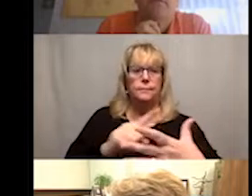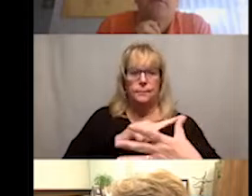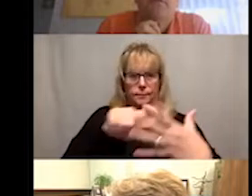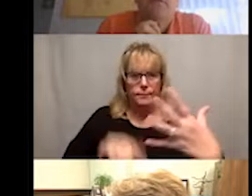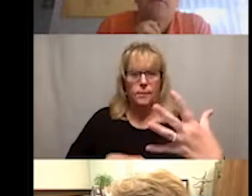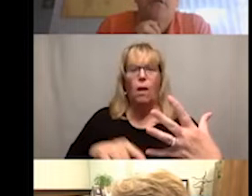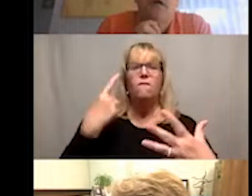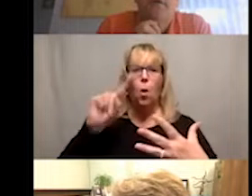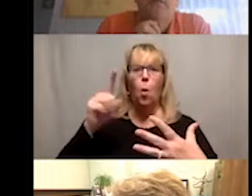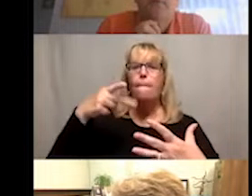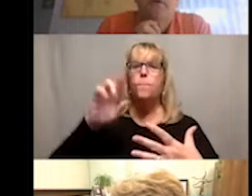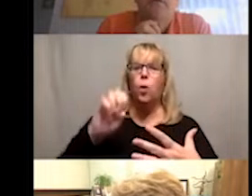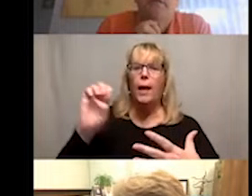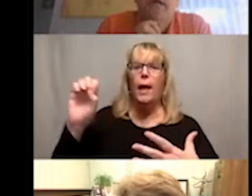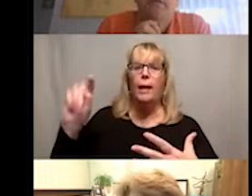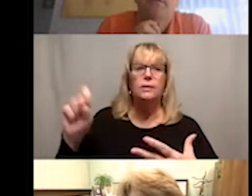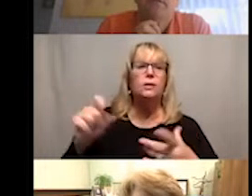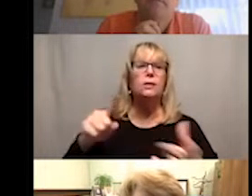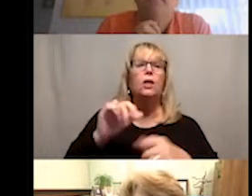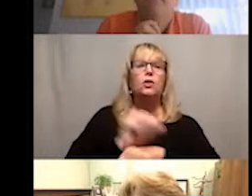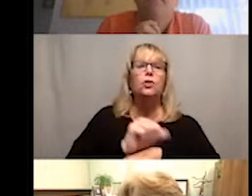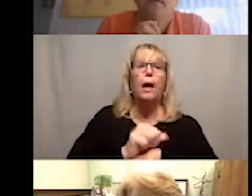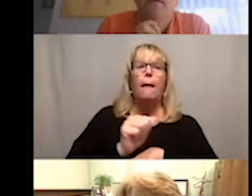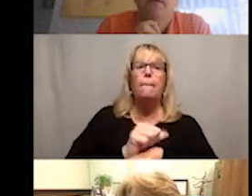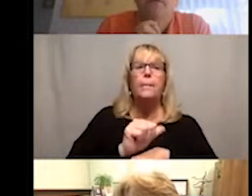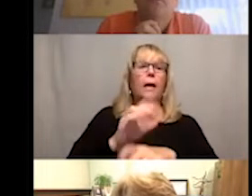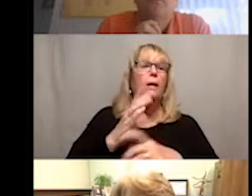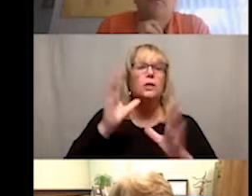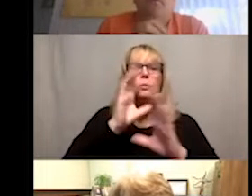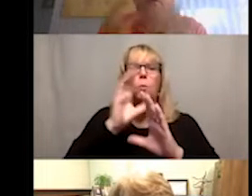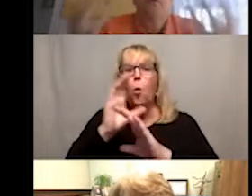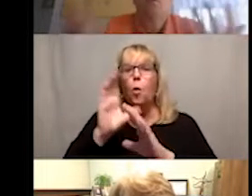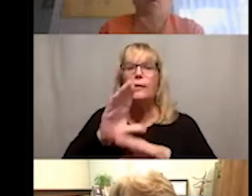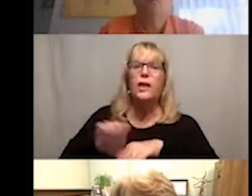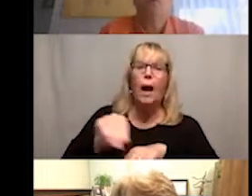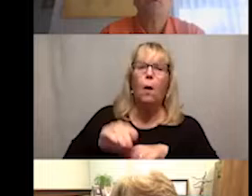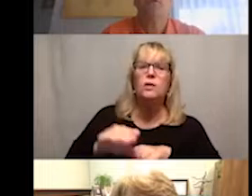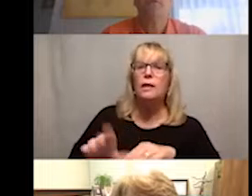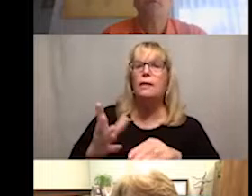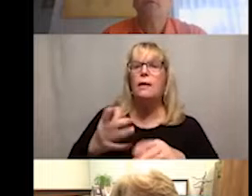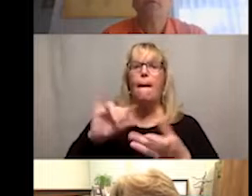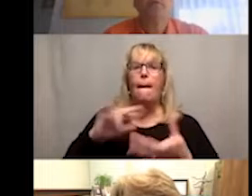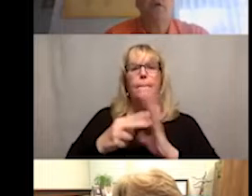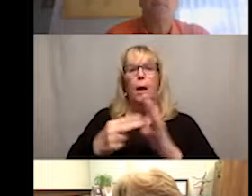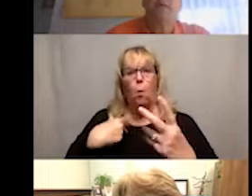first is job exploration counseling so that's really working with a student to just help them